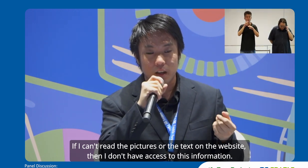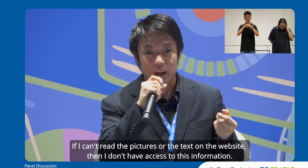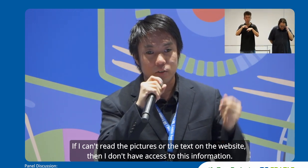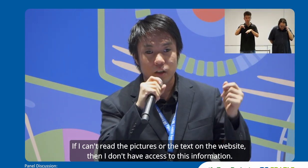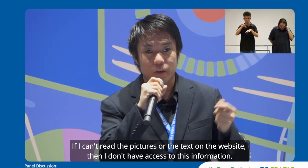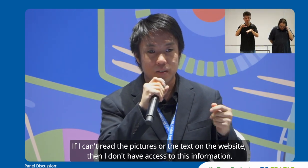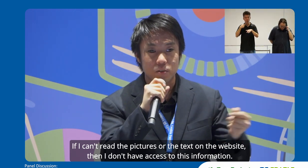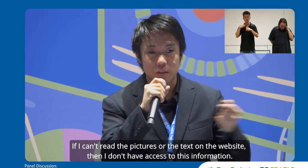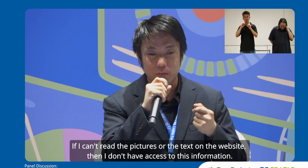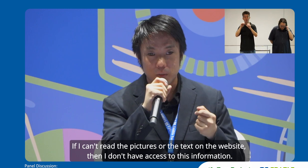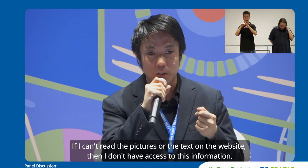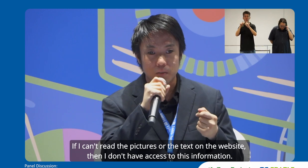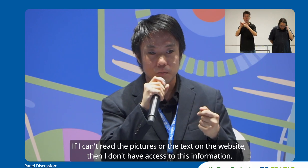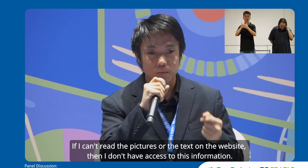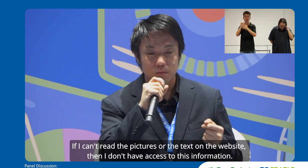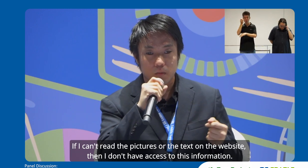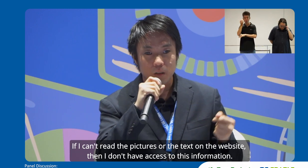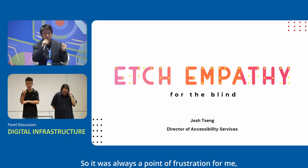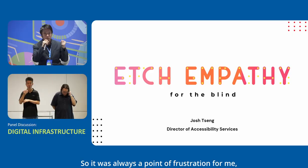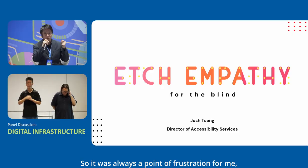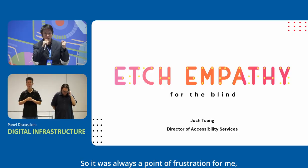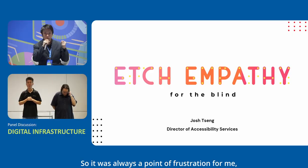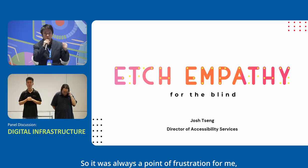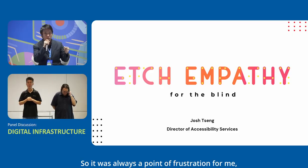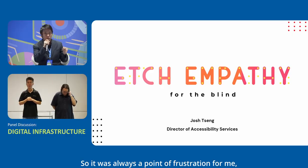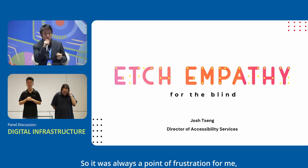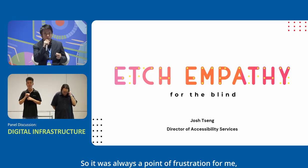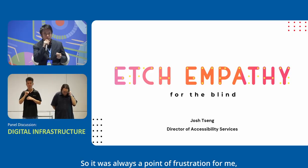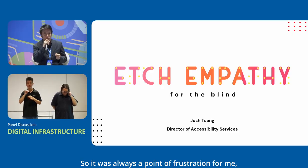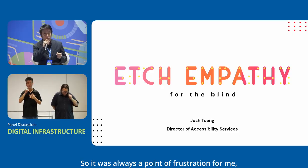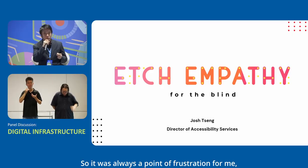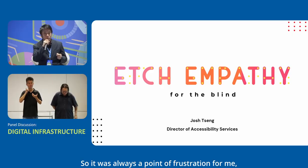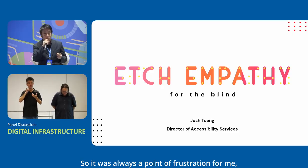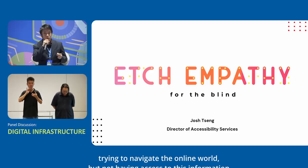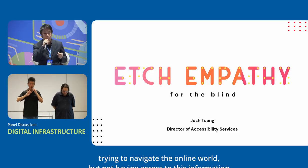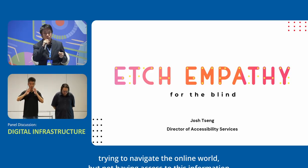uh I don't have access to this information so it was always a point of frustration for me uh trying